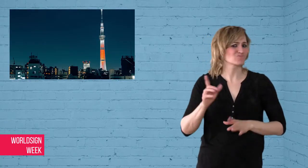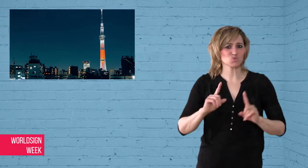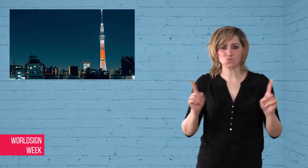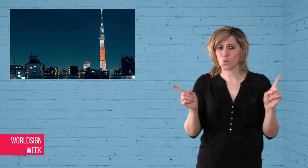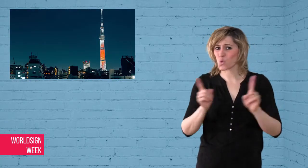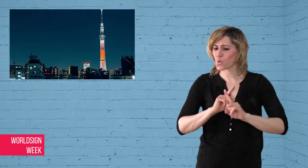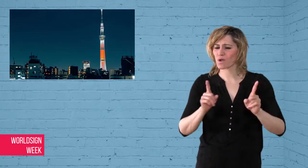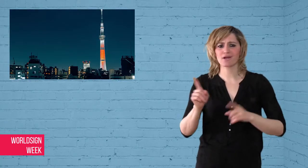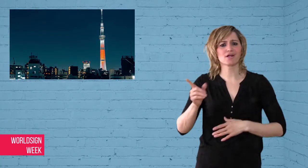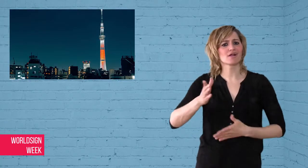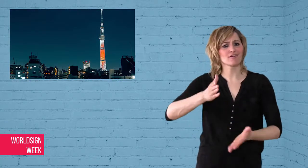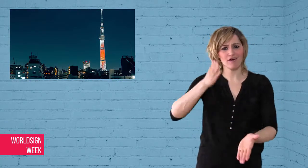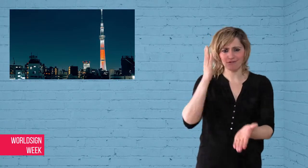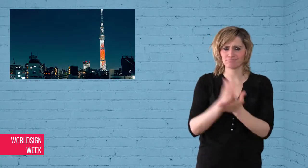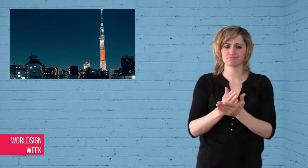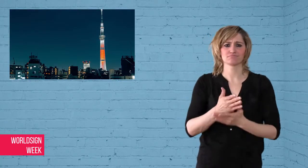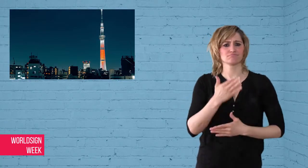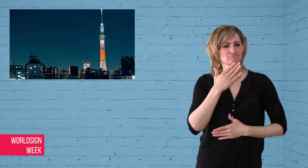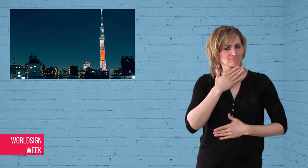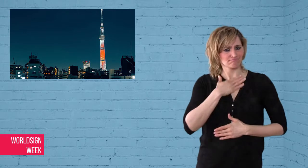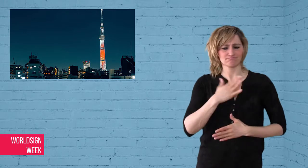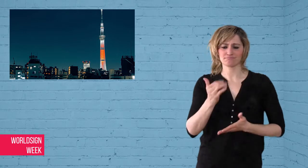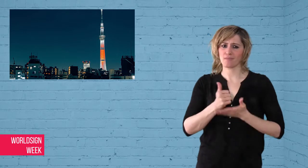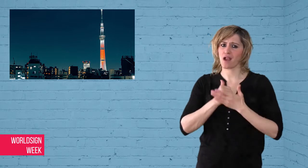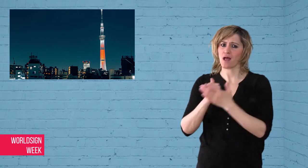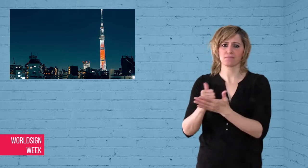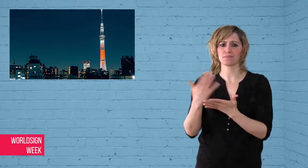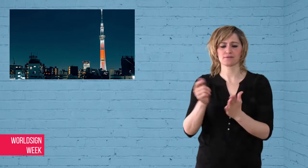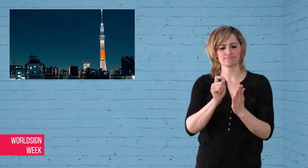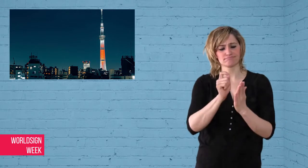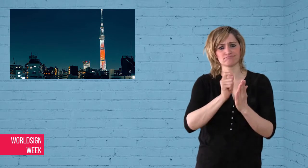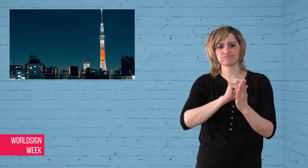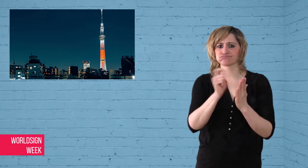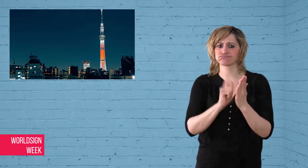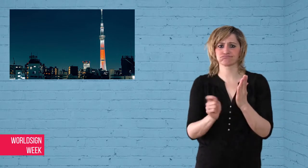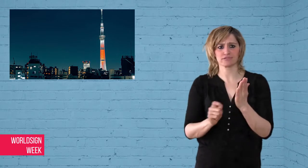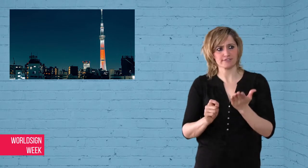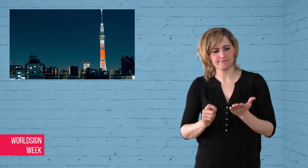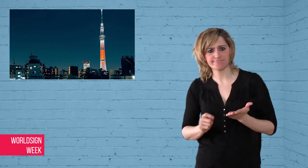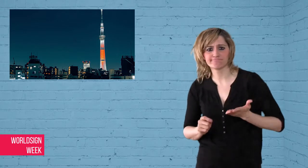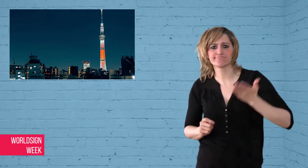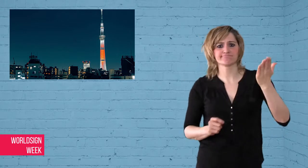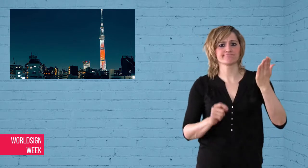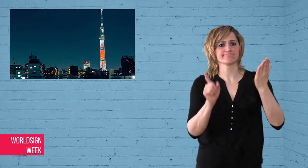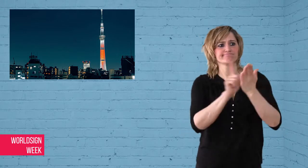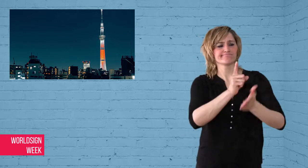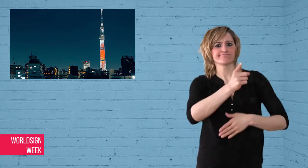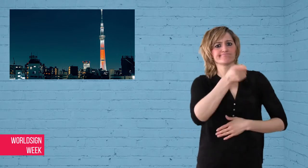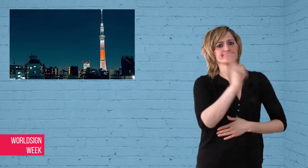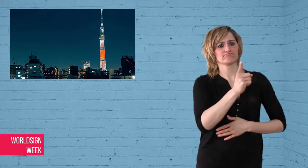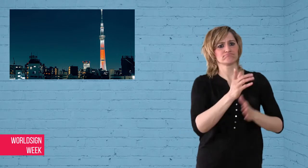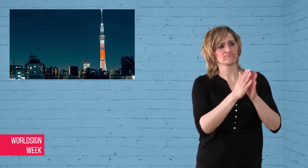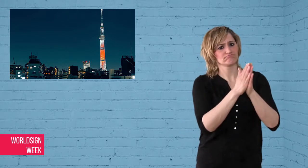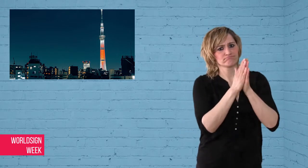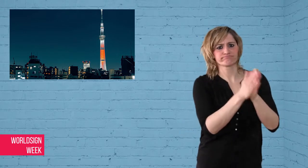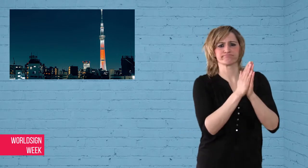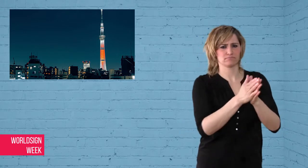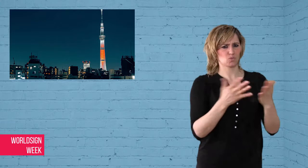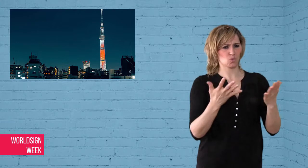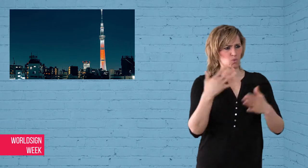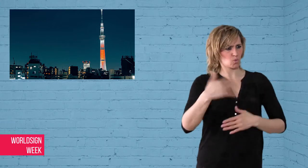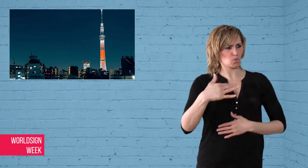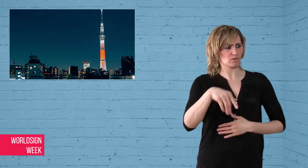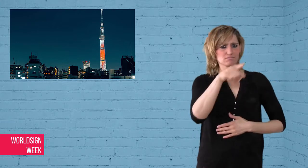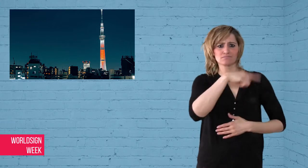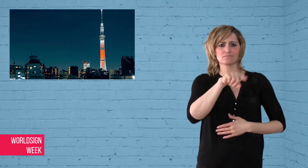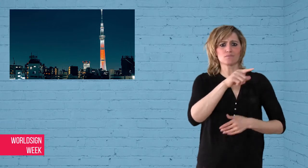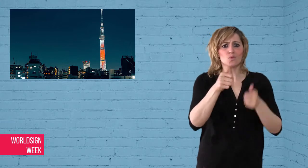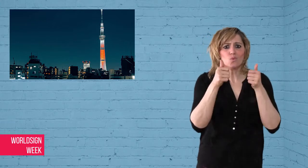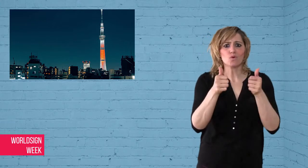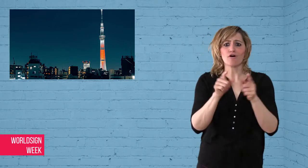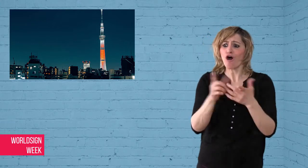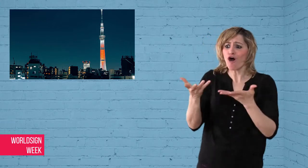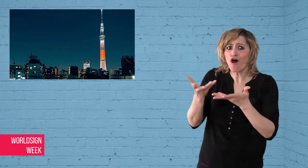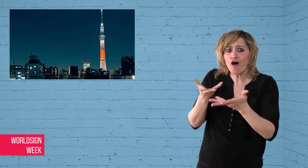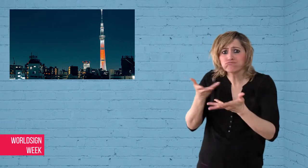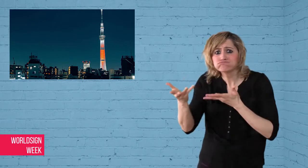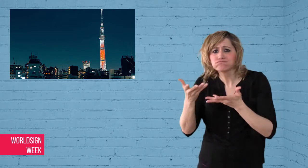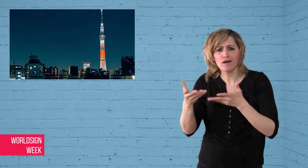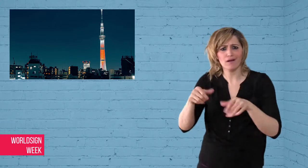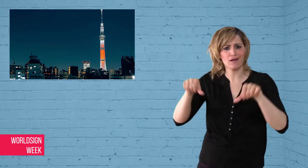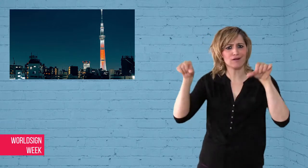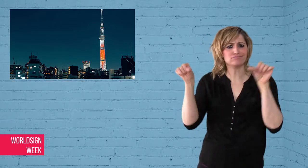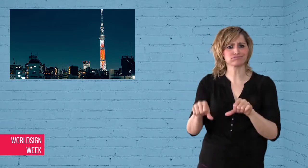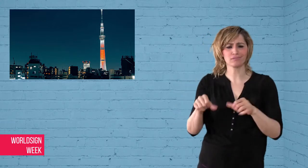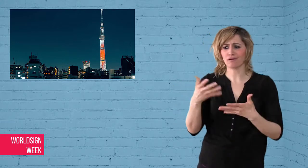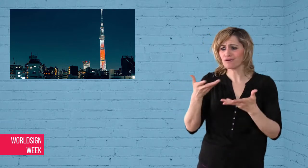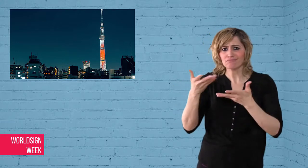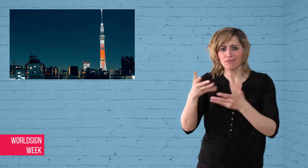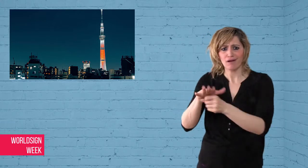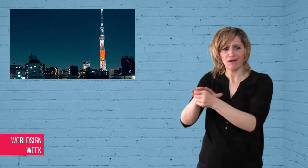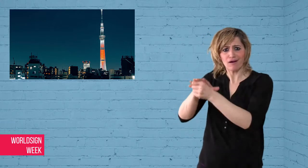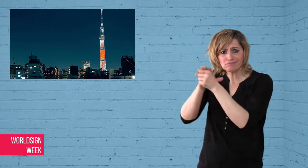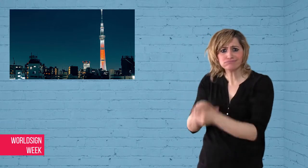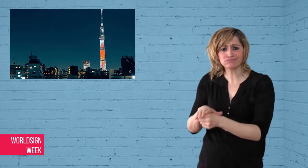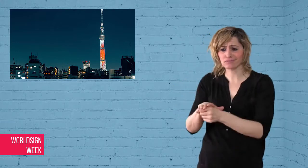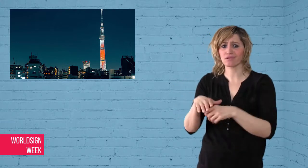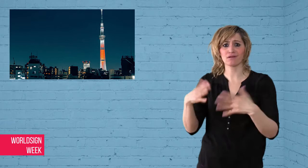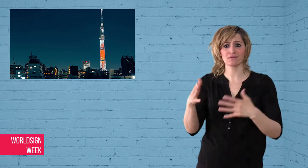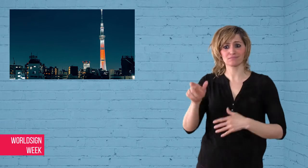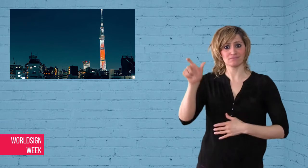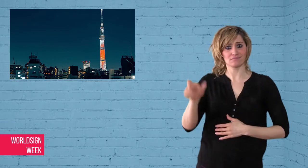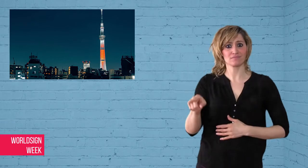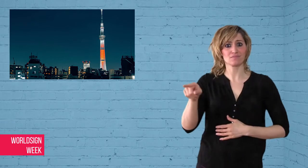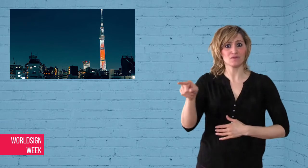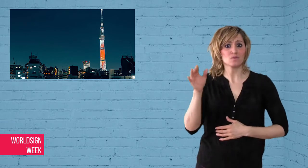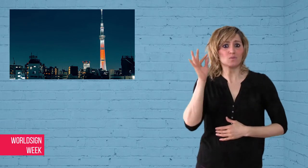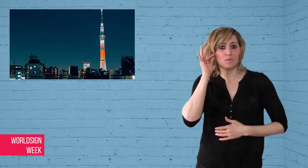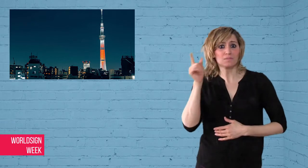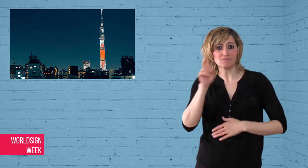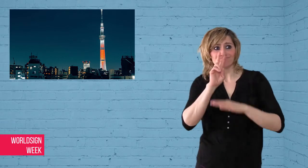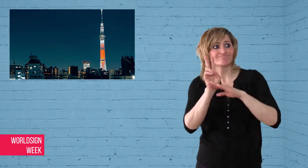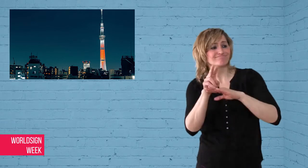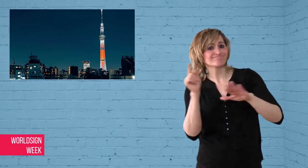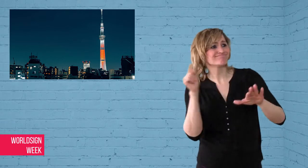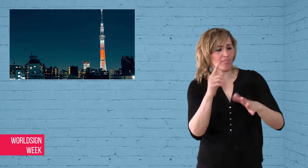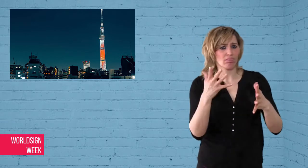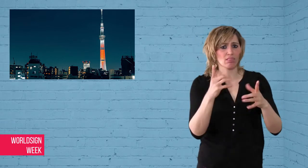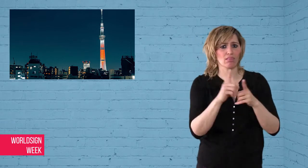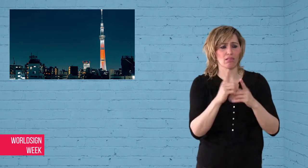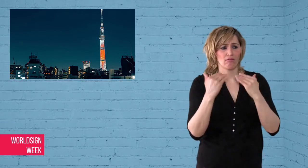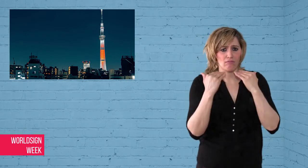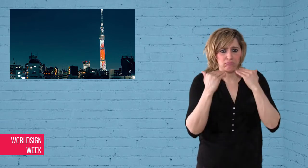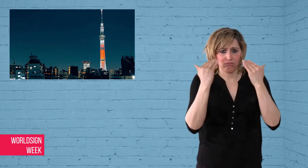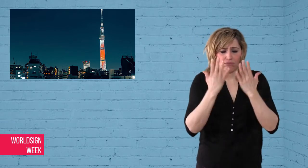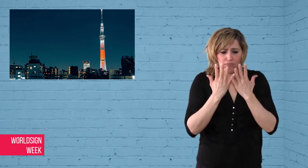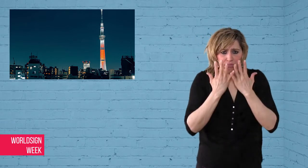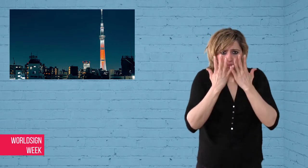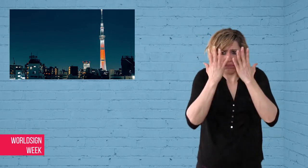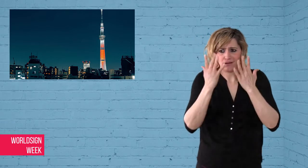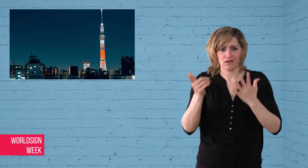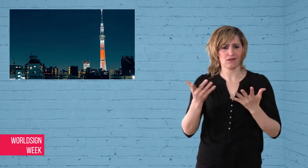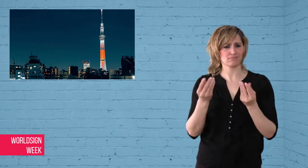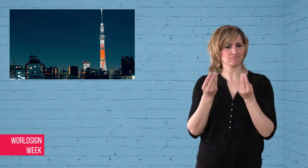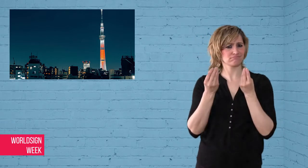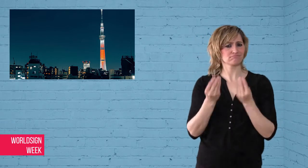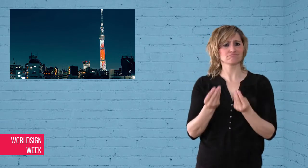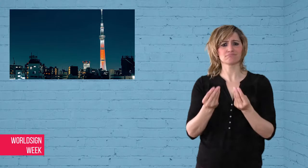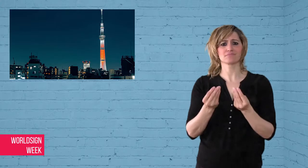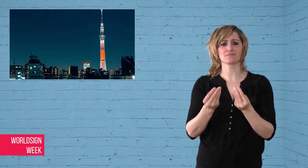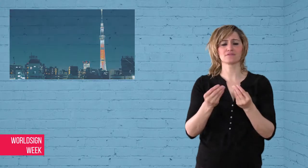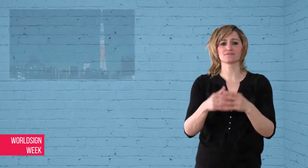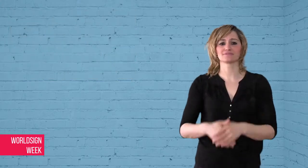stated that she was humiliated.